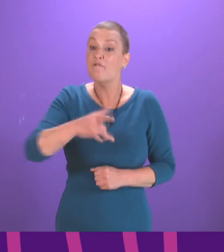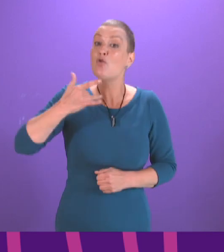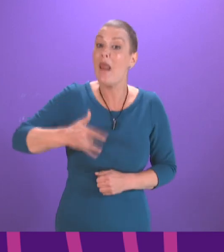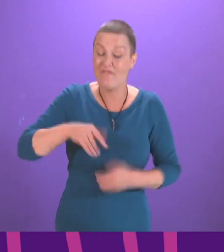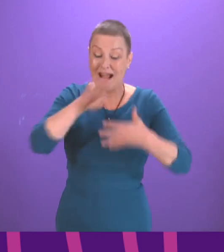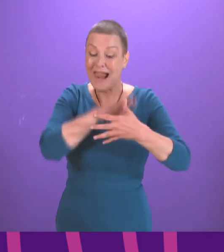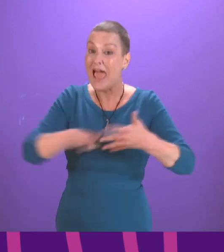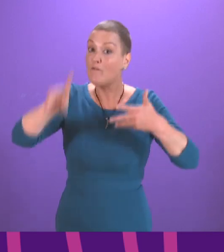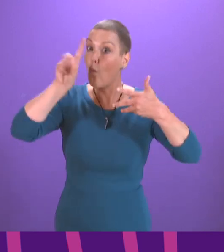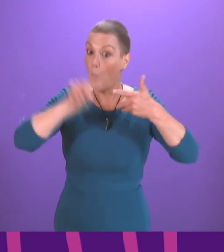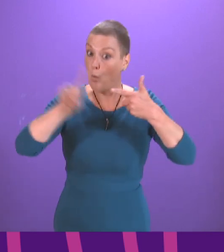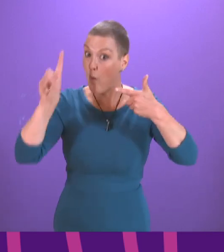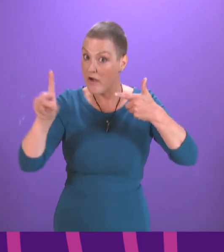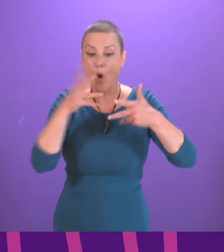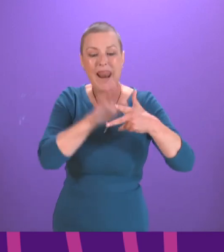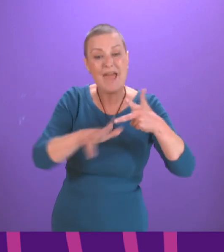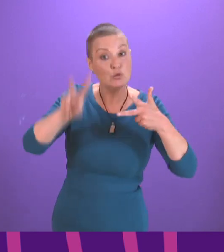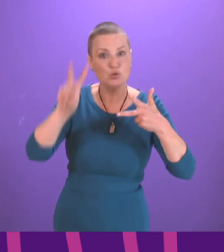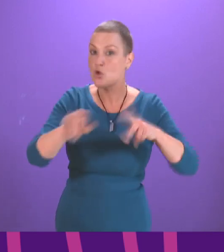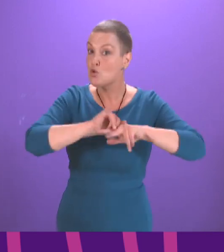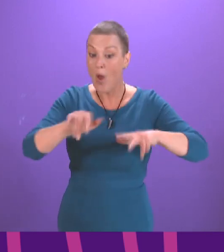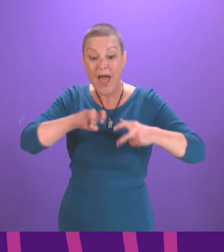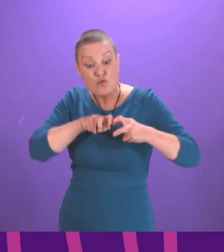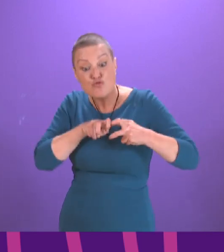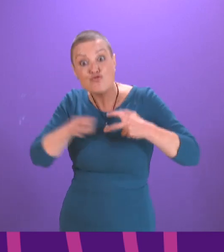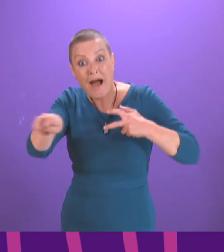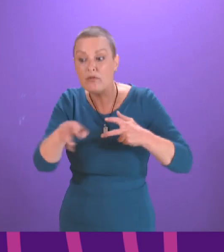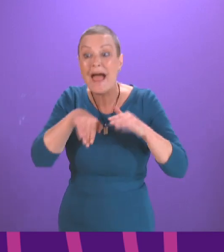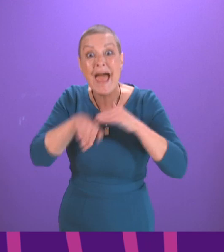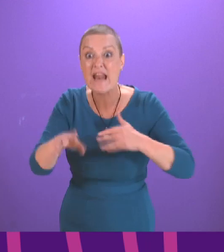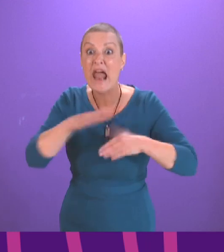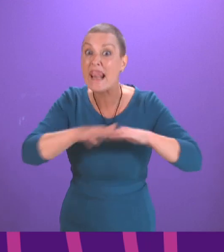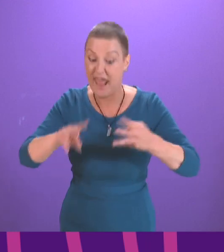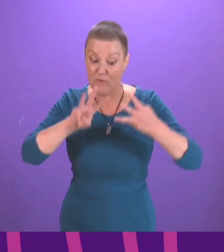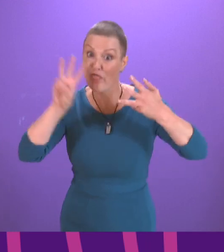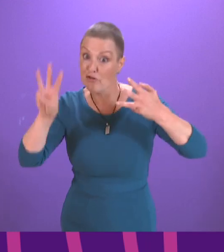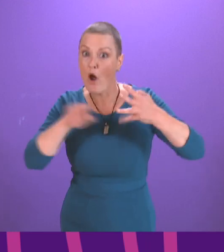1 or 2 local authority area, you must not travel into a level 3 or 4 area, except for